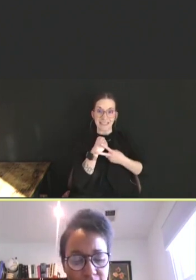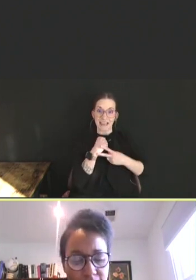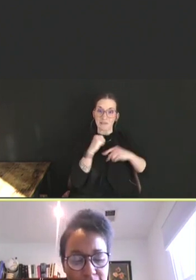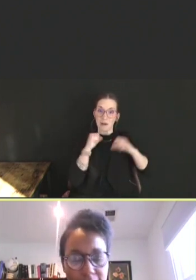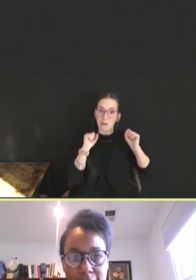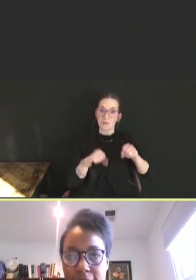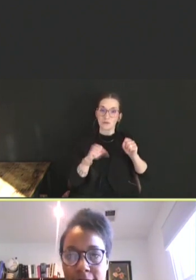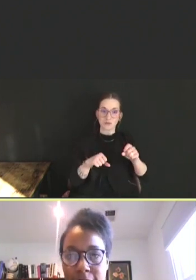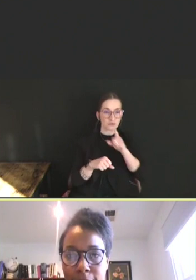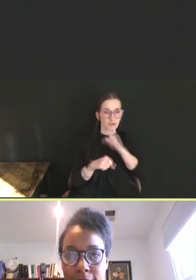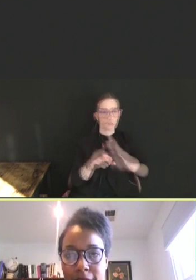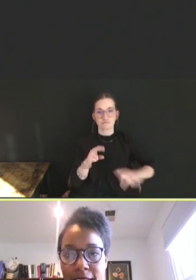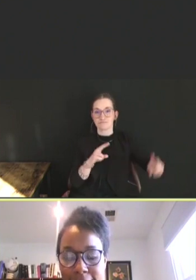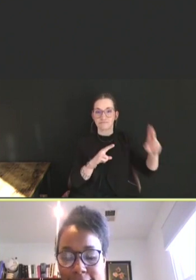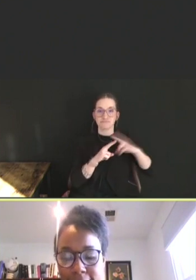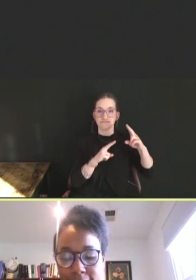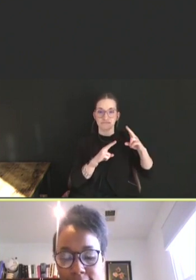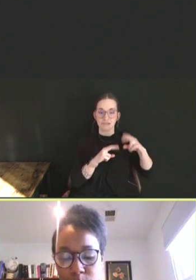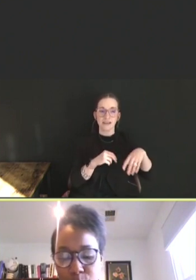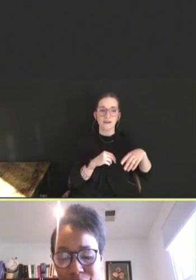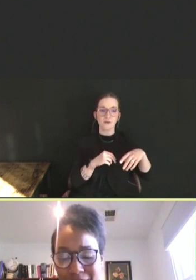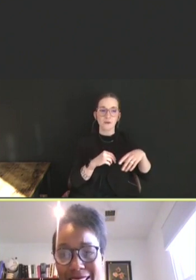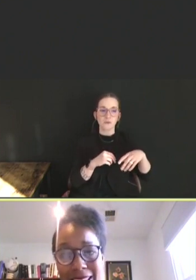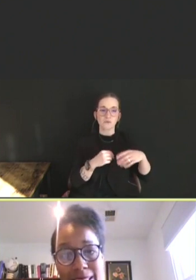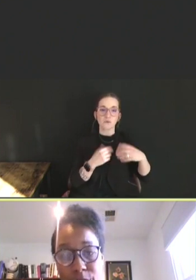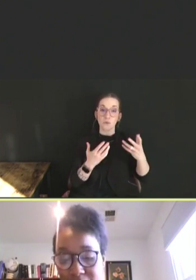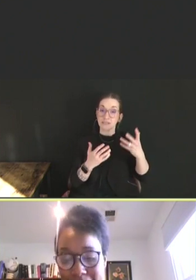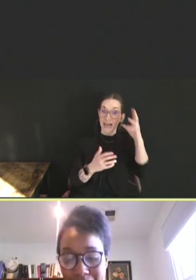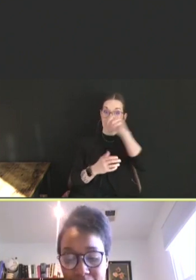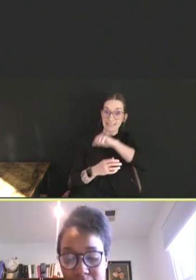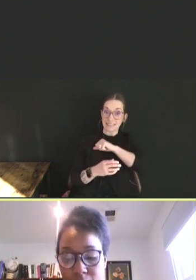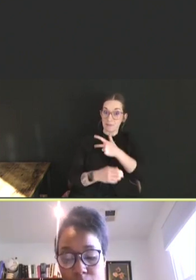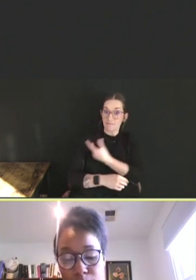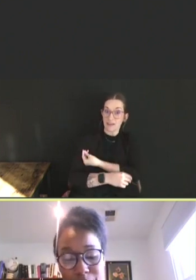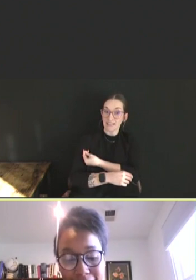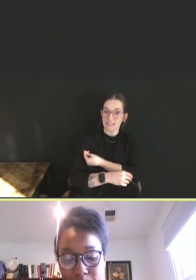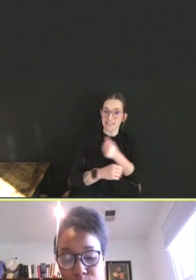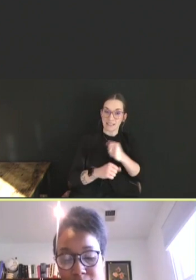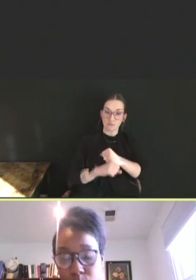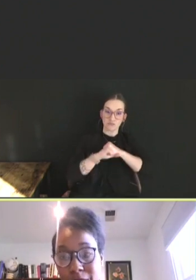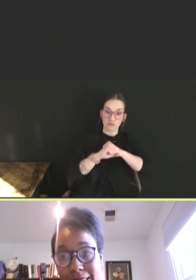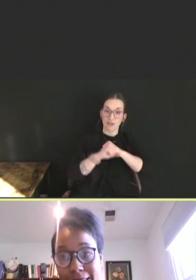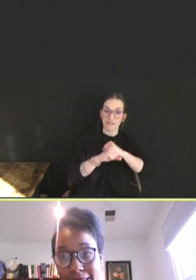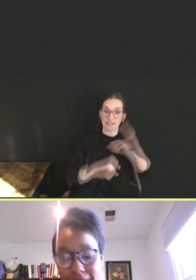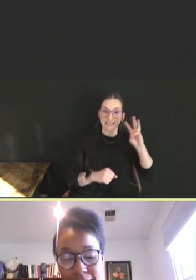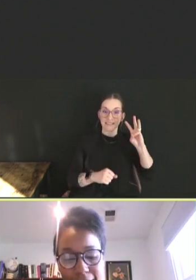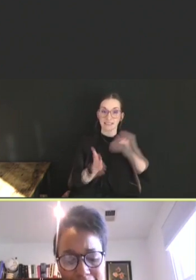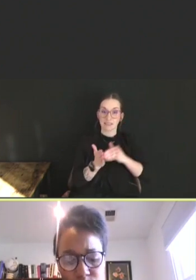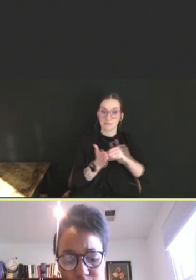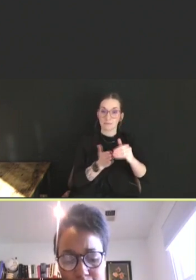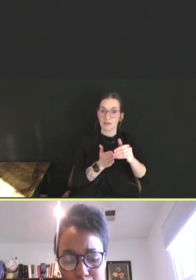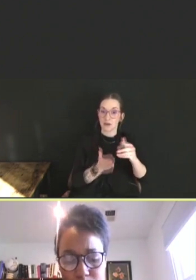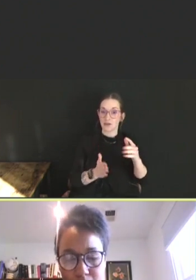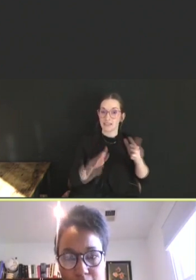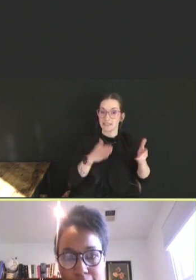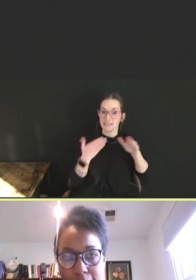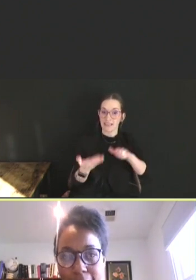It is estimated that vaccines prevent 6 million deaths from vaccine preventable diseases annually.